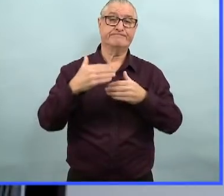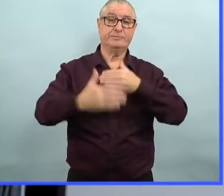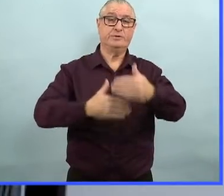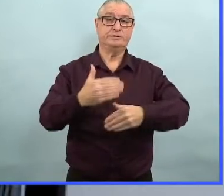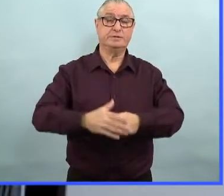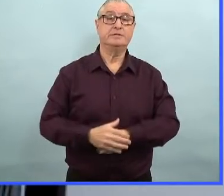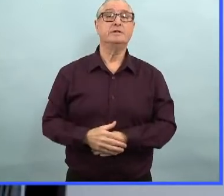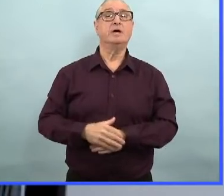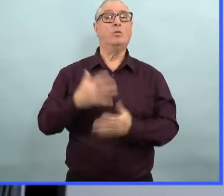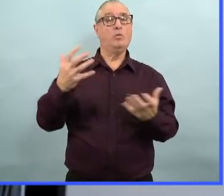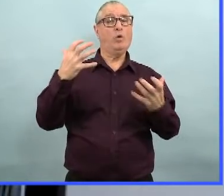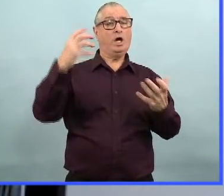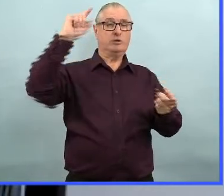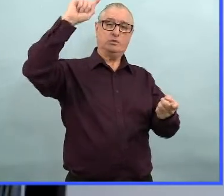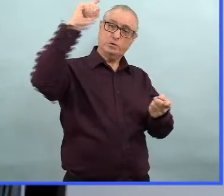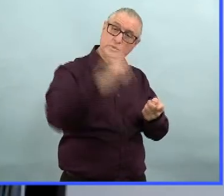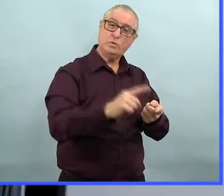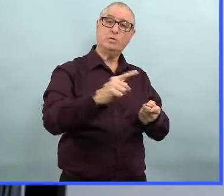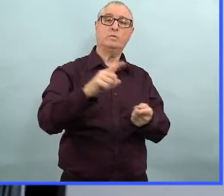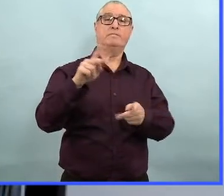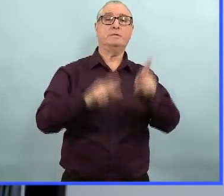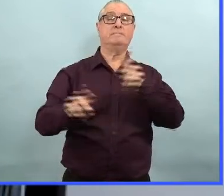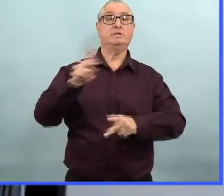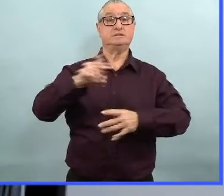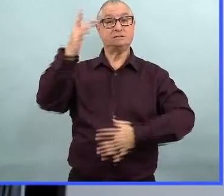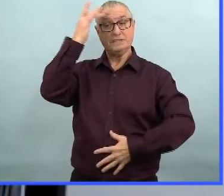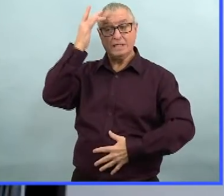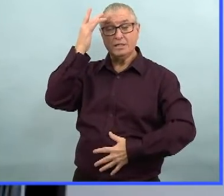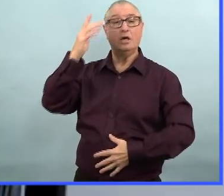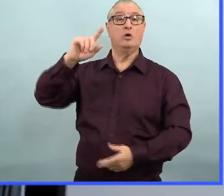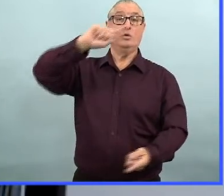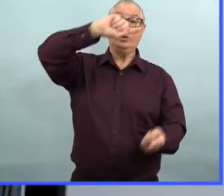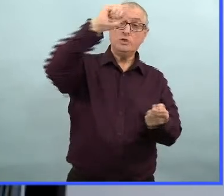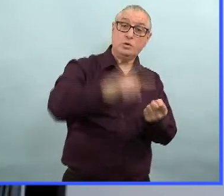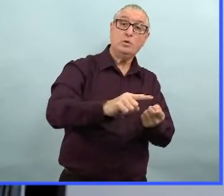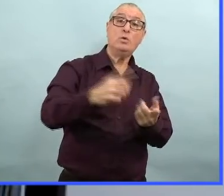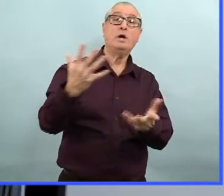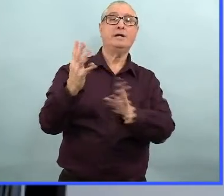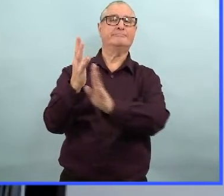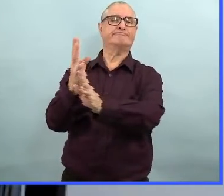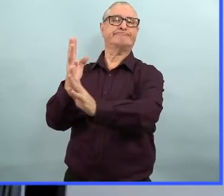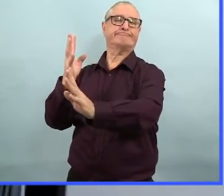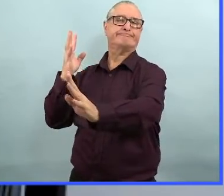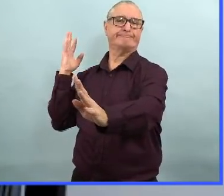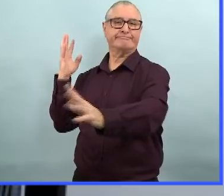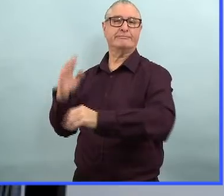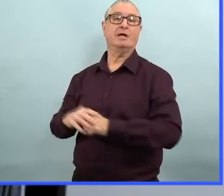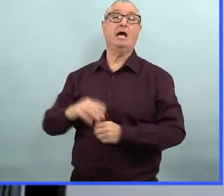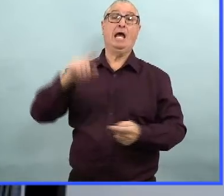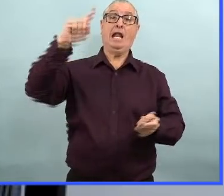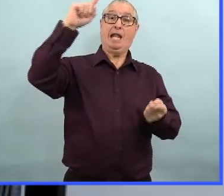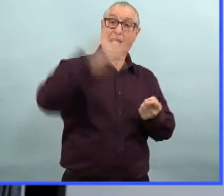and more importantly reduce the number of people in our hospitals and our icus so thank you to